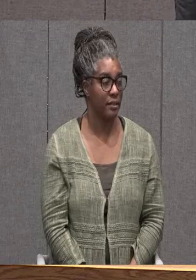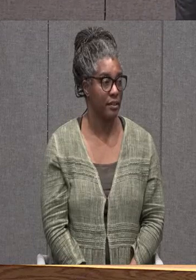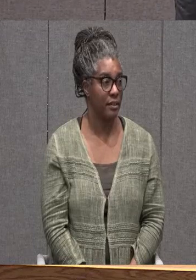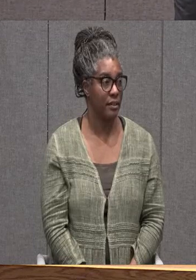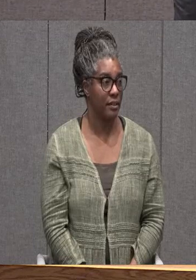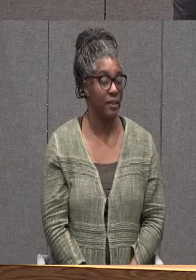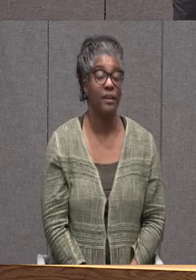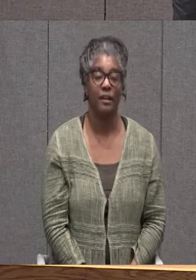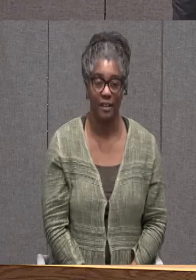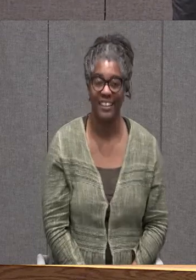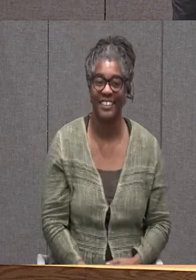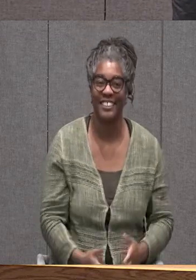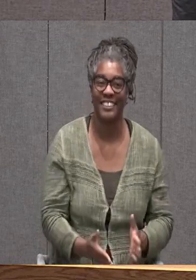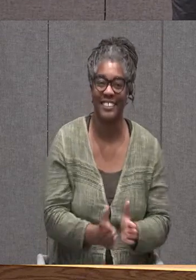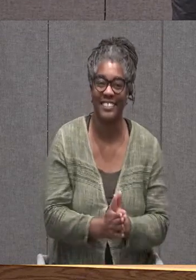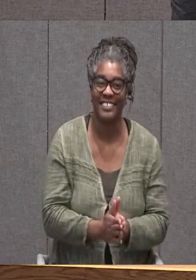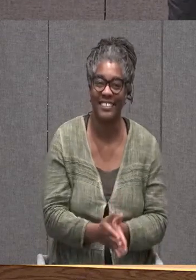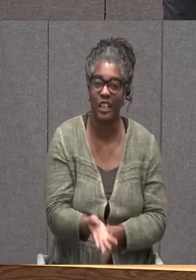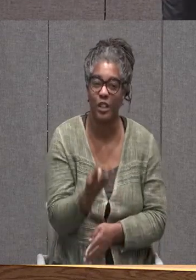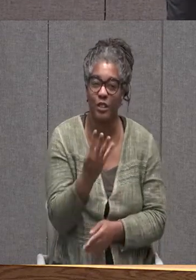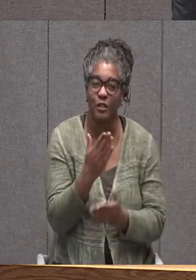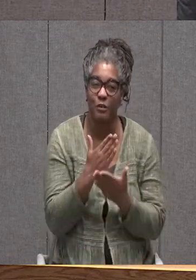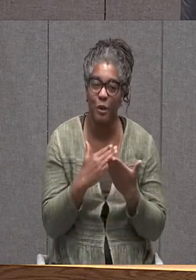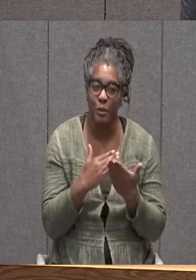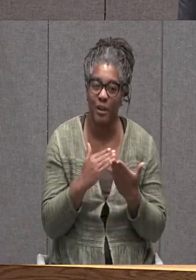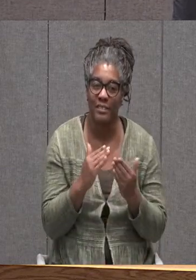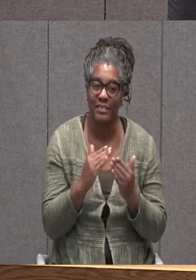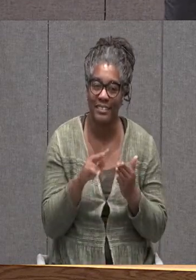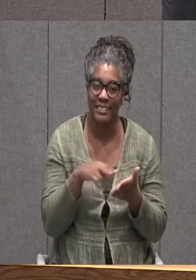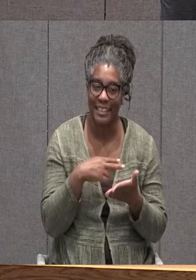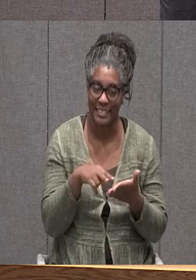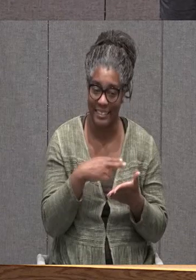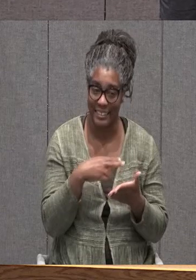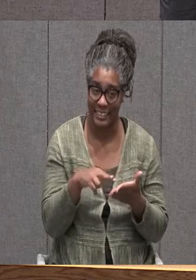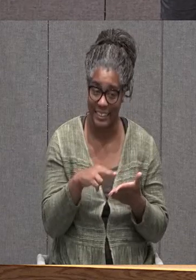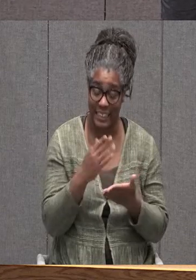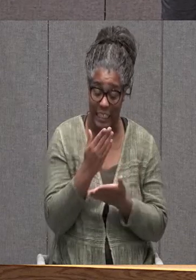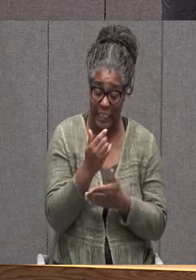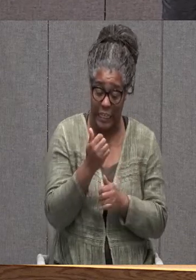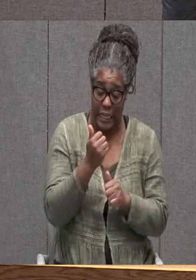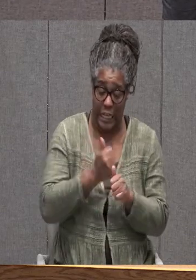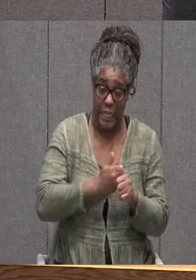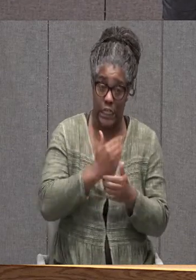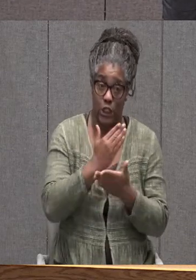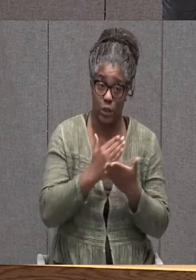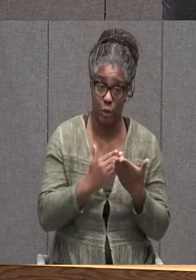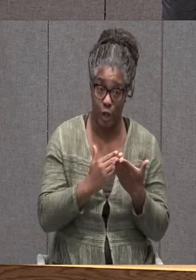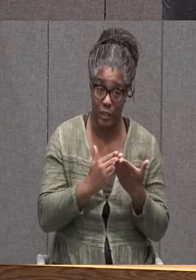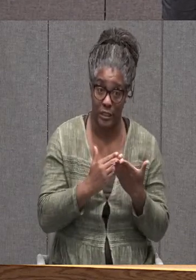So, there are four parts to this dance, each part of the dance is eight counts,